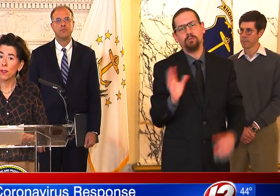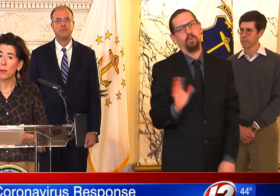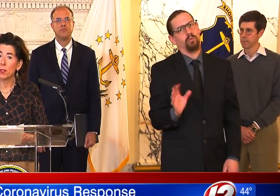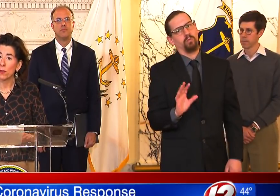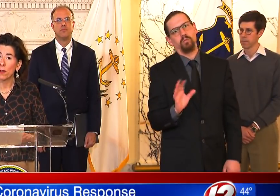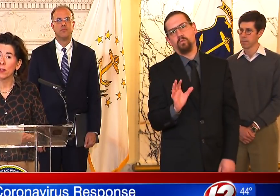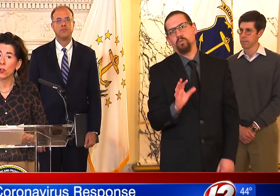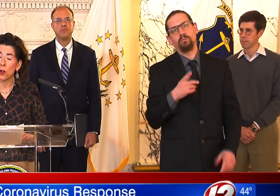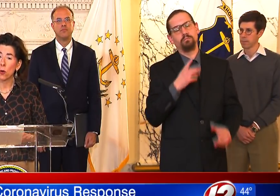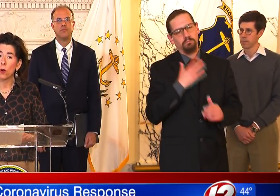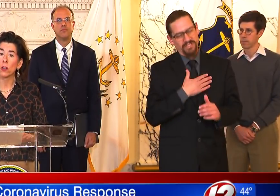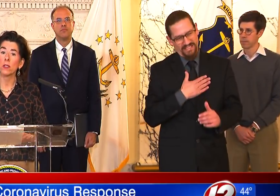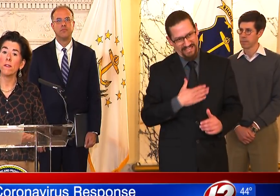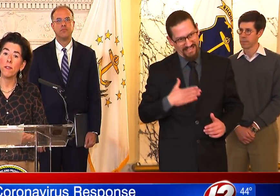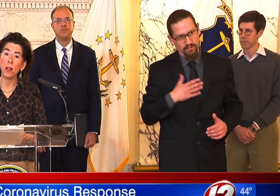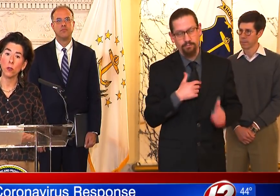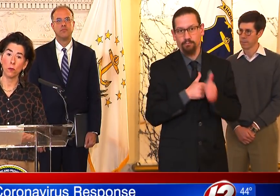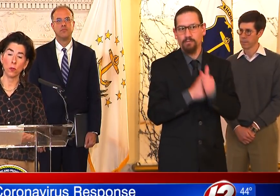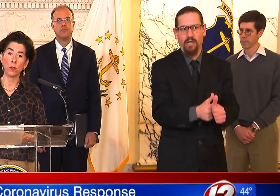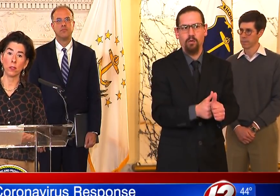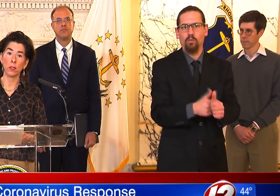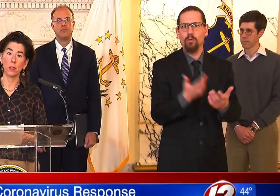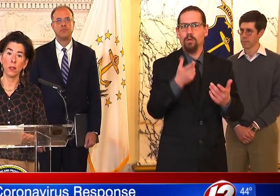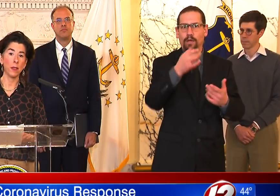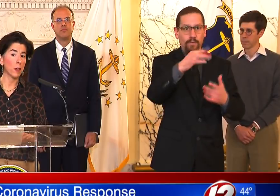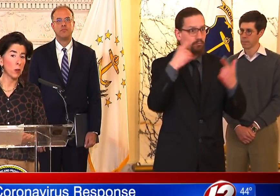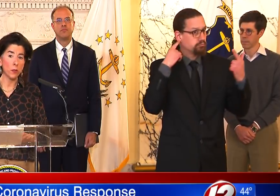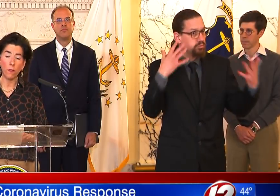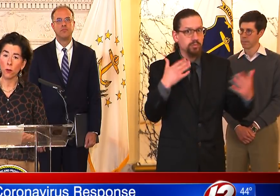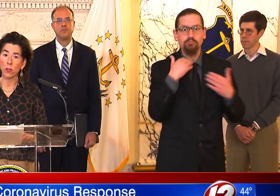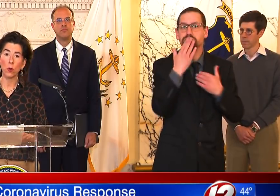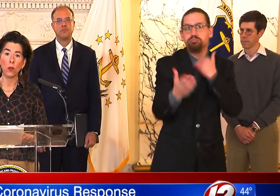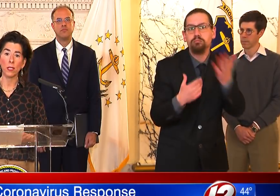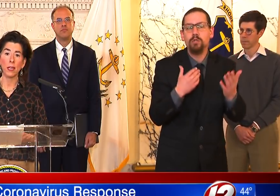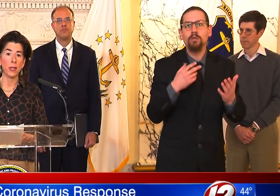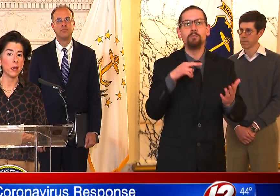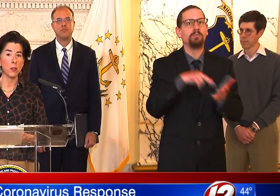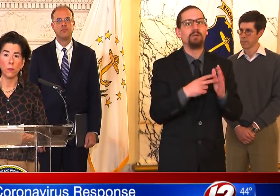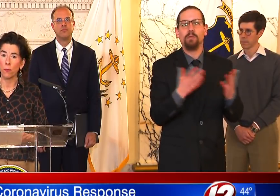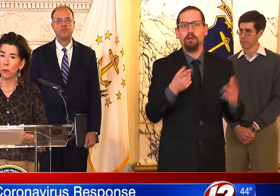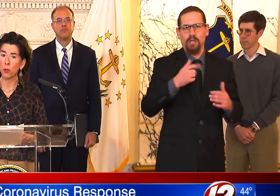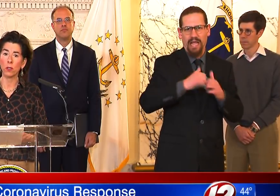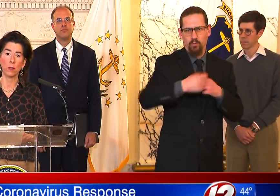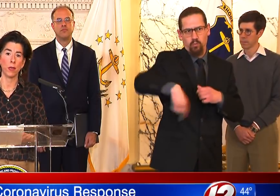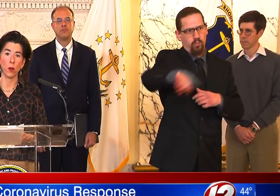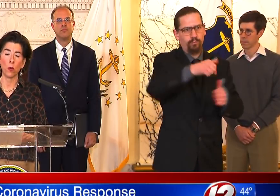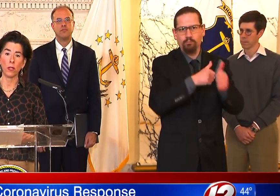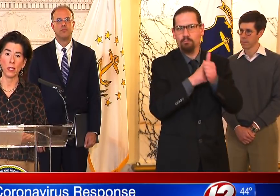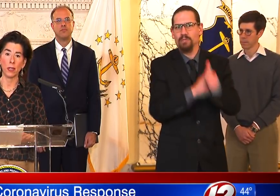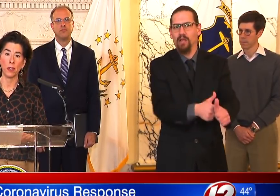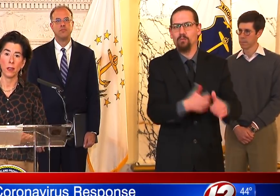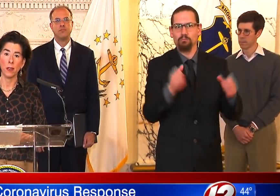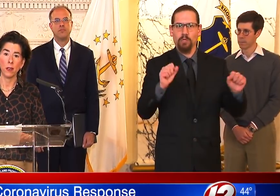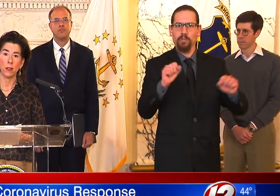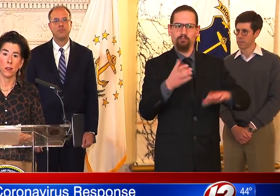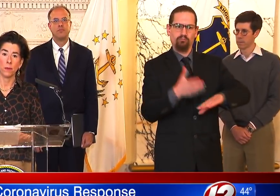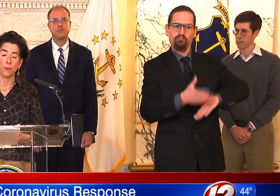AROUND THE RULES. LOOK FOR WAYS TO HELP YOU, YOUR FAMILIES, YOUR COWORKERS TO